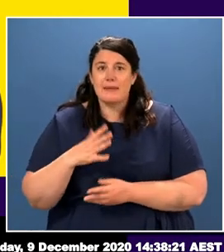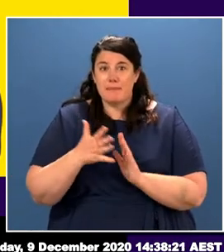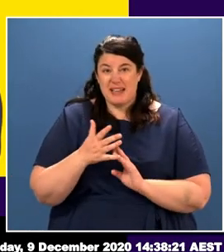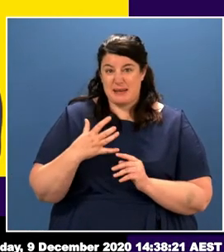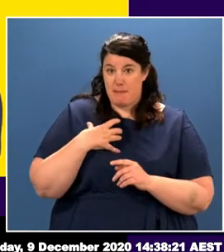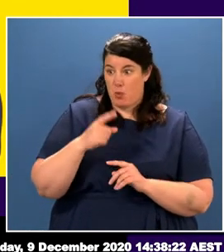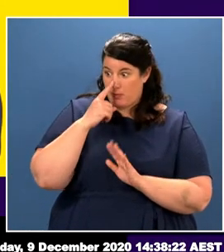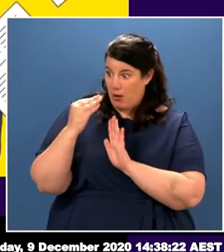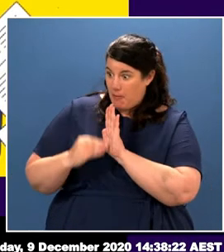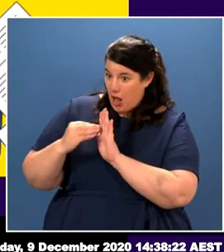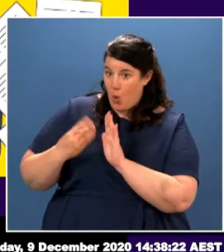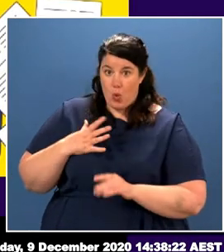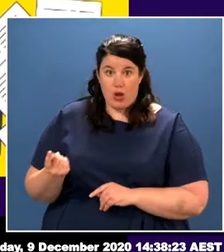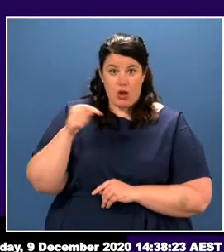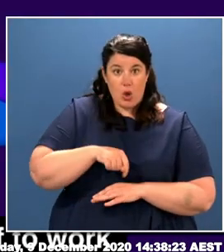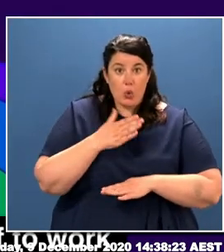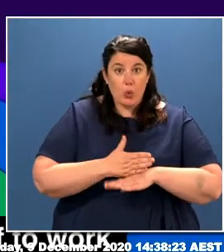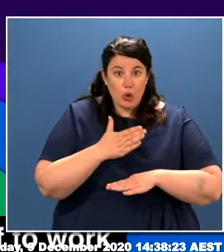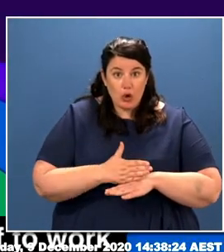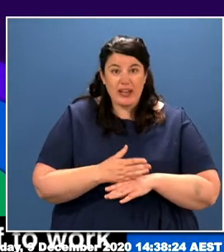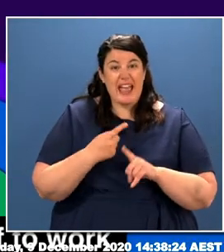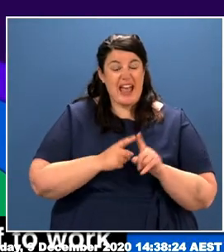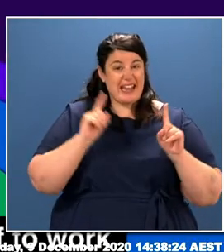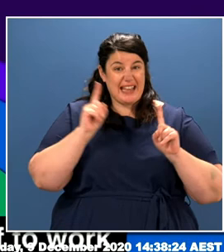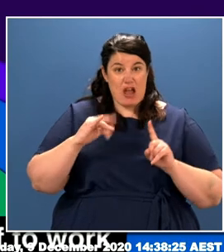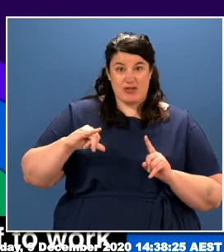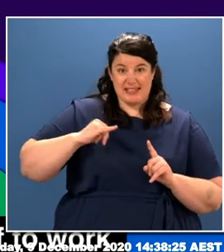more applicants, you will encourage existing staff to bring their whole self